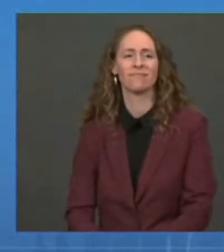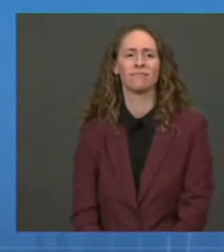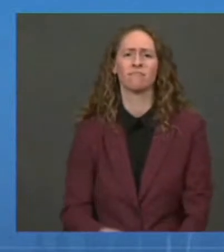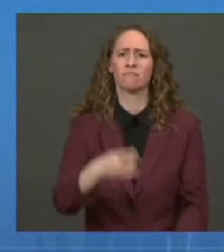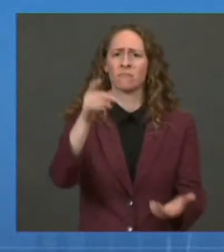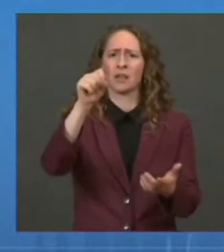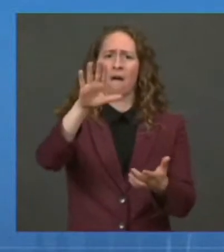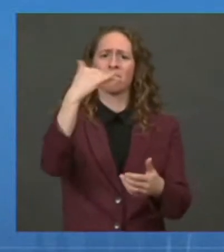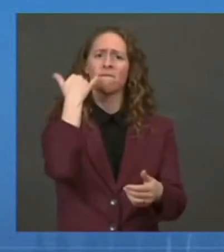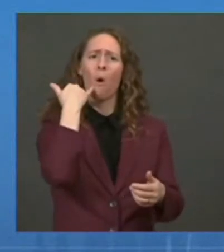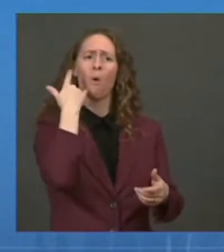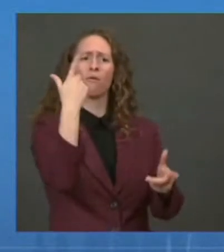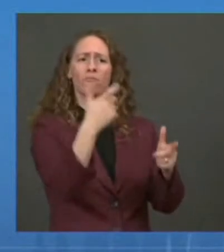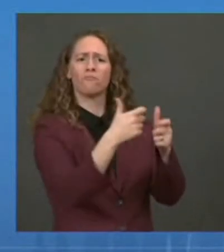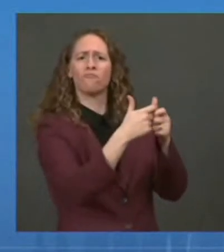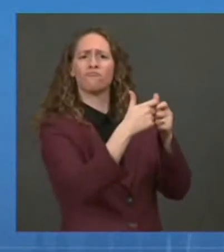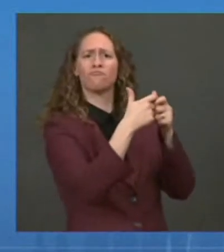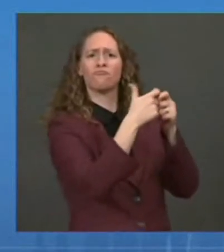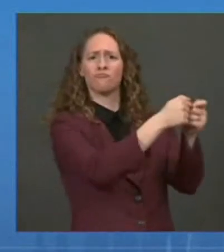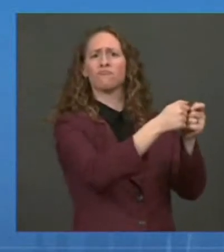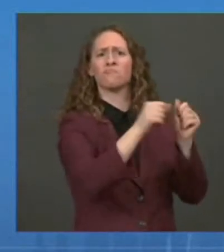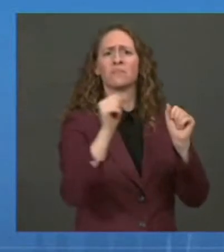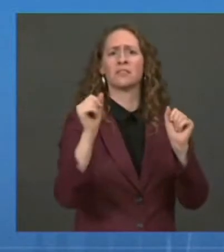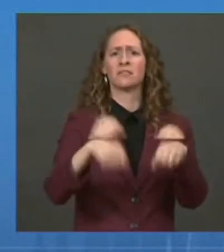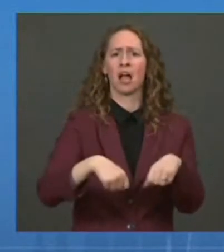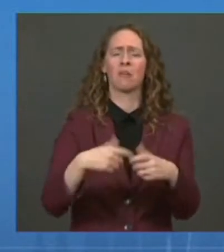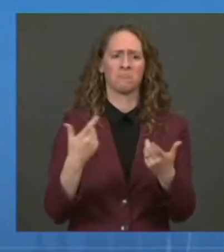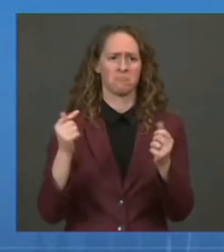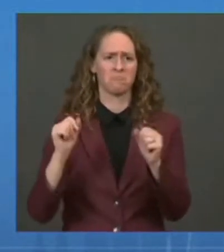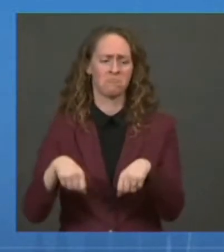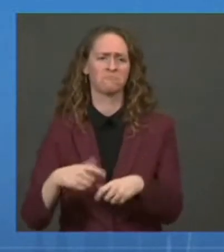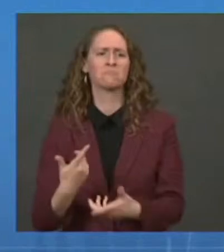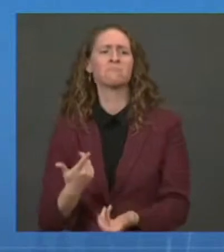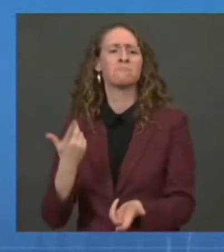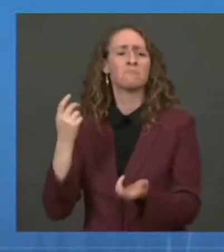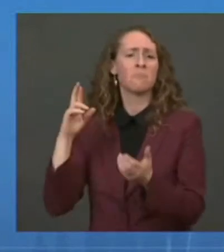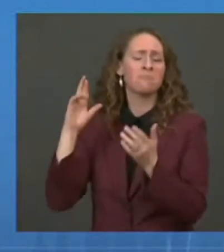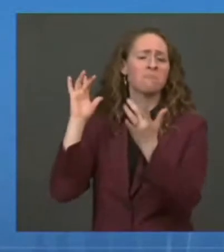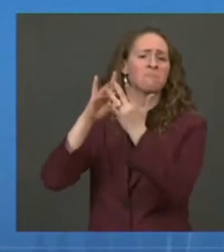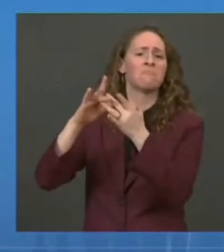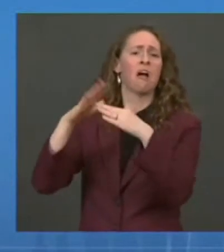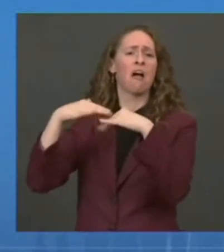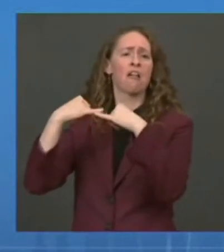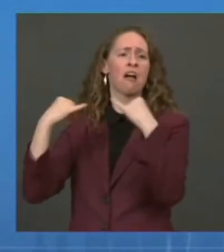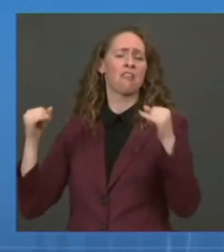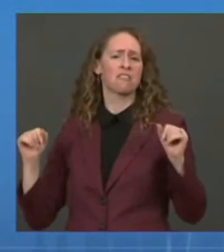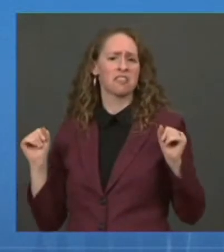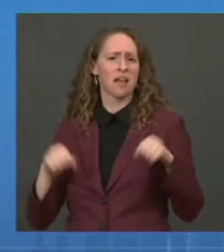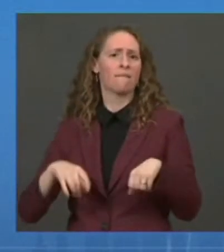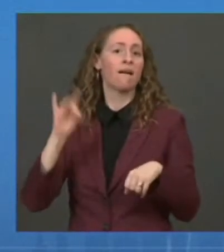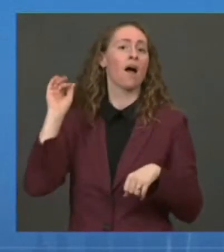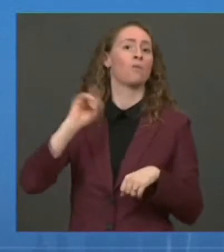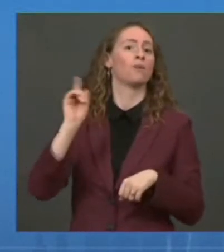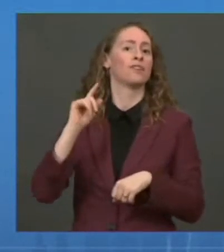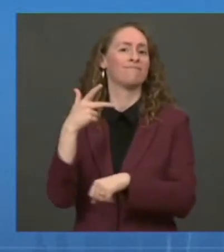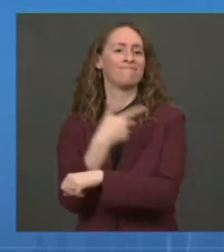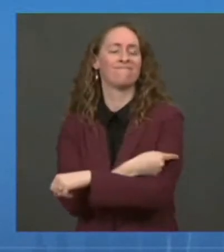YOU CAN VISIT VACCINES.GOV, TEXT YOUR ZIP CODE TO THAT NUMBER THERE OR CALL AND FIND